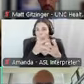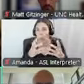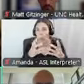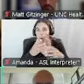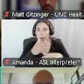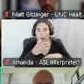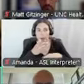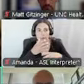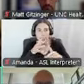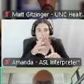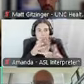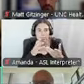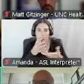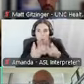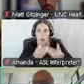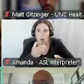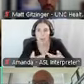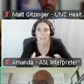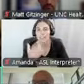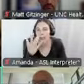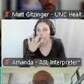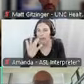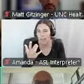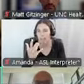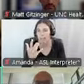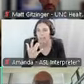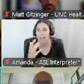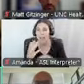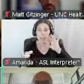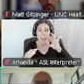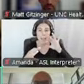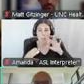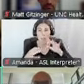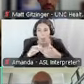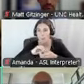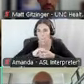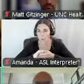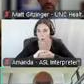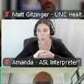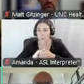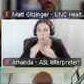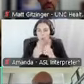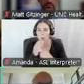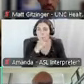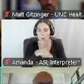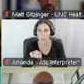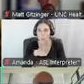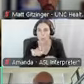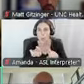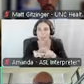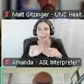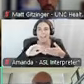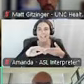due in part to uh the input and partnership that we have with you as community members. We really